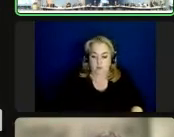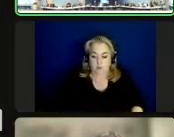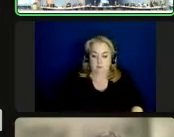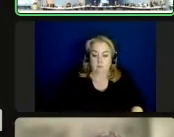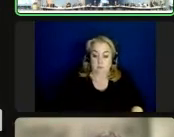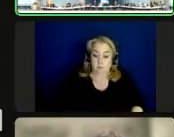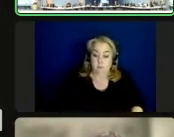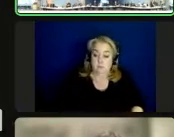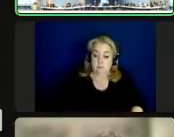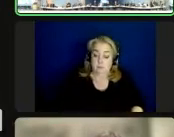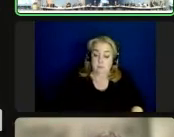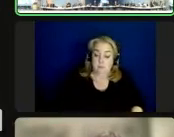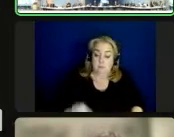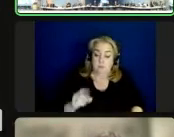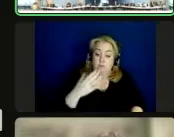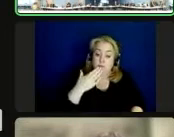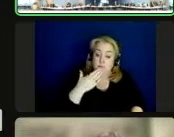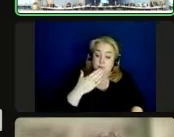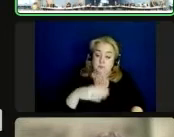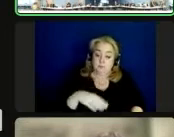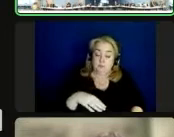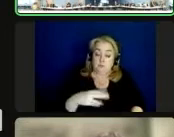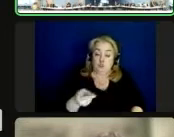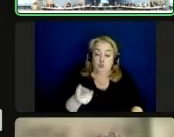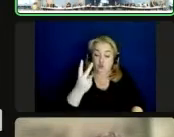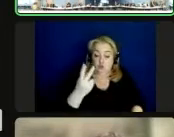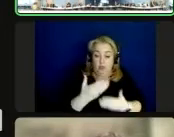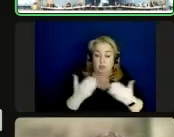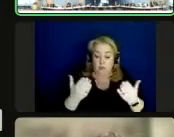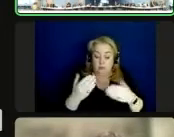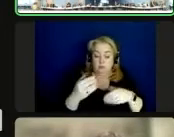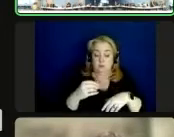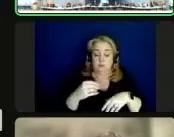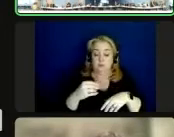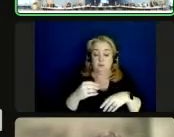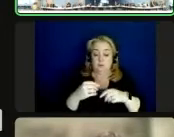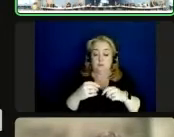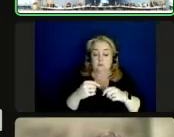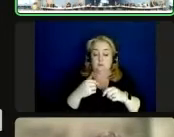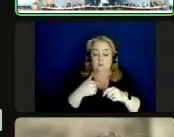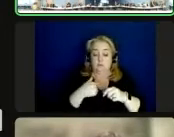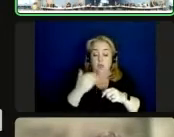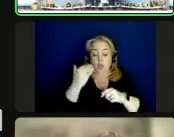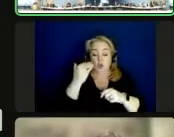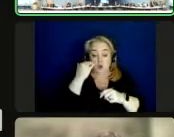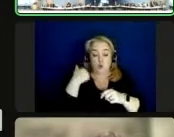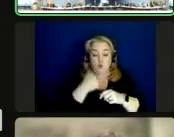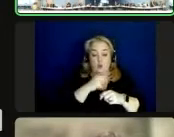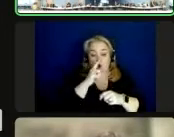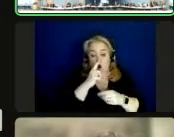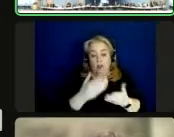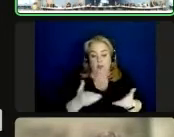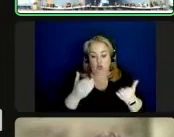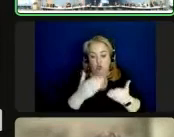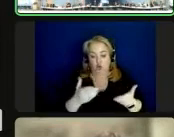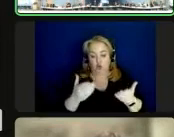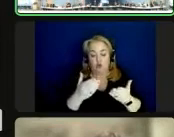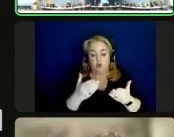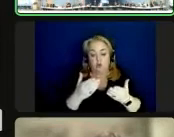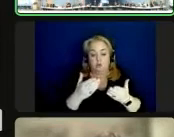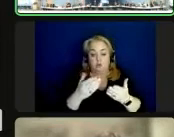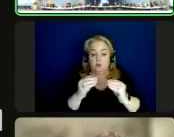PRETTY SNIFINT KINKSOL SOM